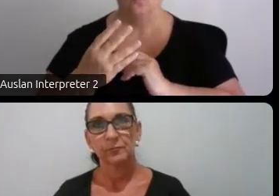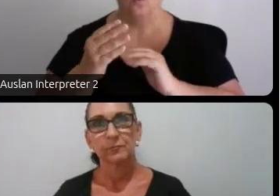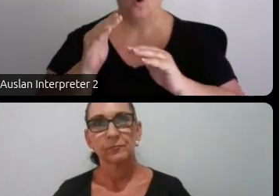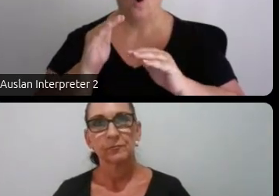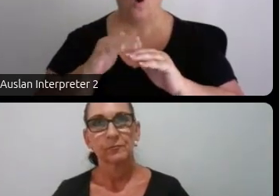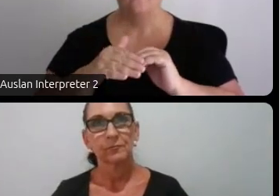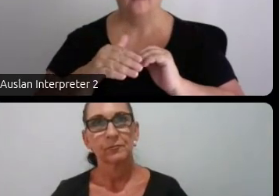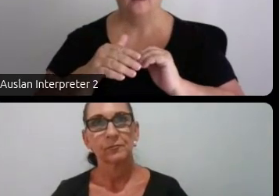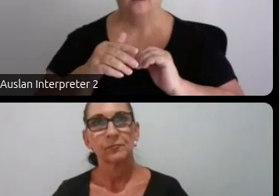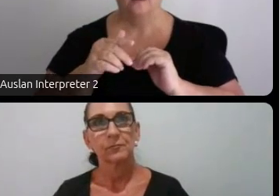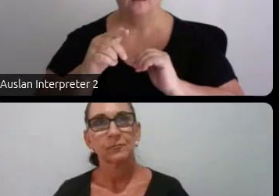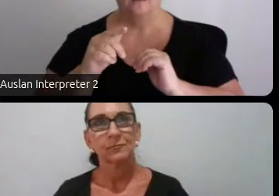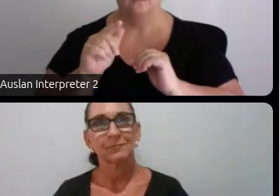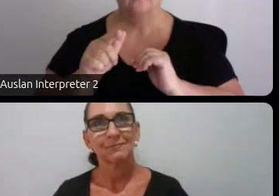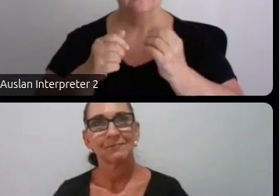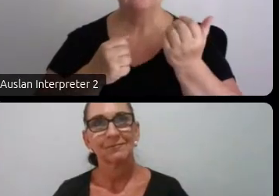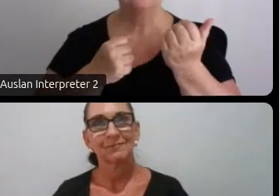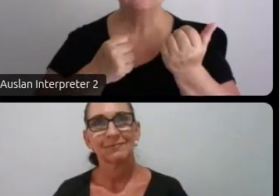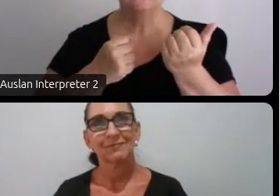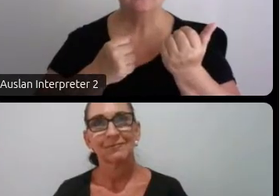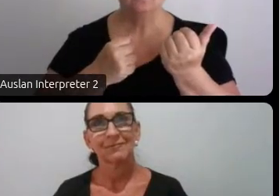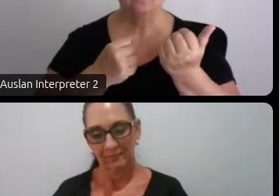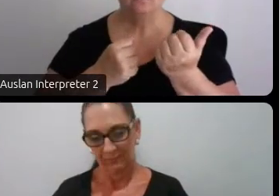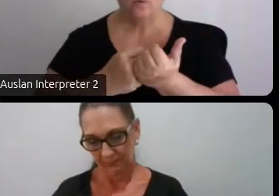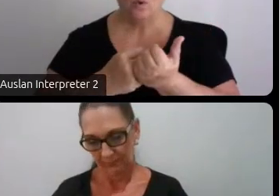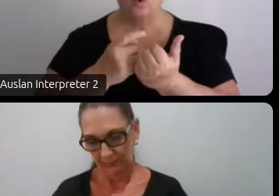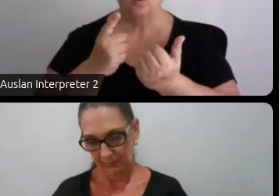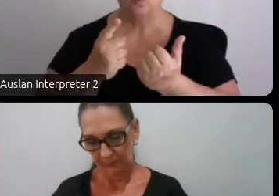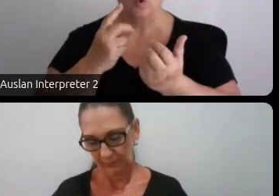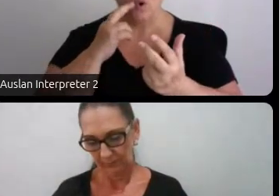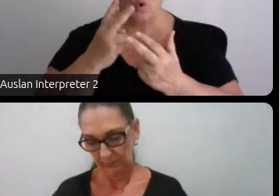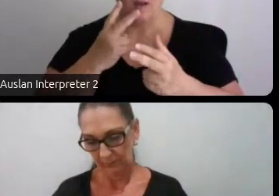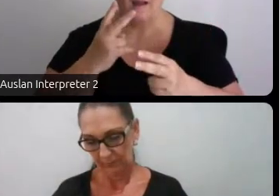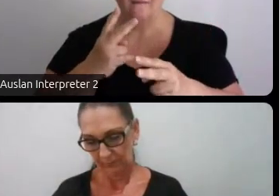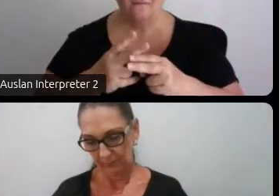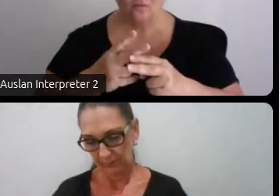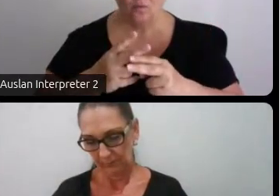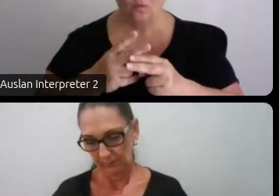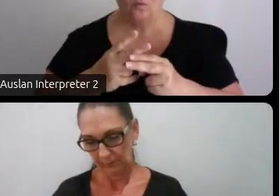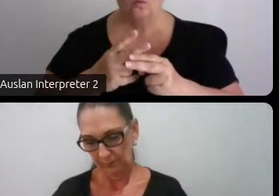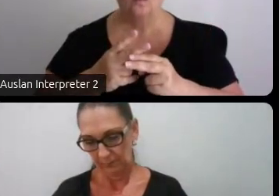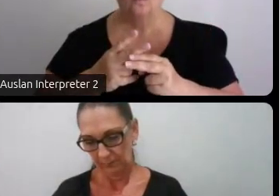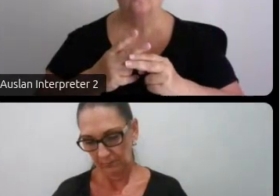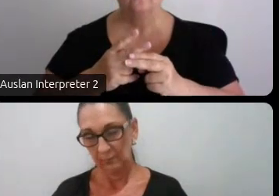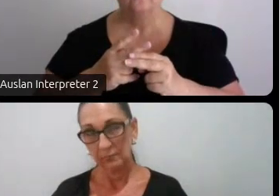um support that you're seeking to have funded or the participants seeking to have funded uh must